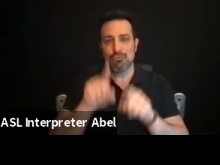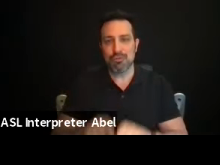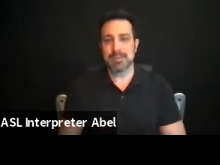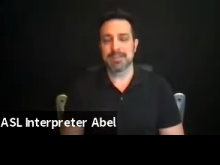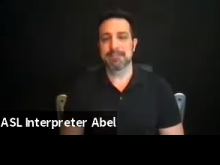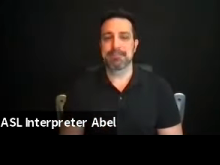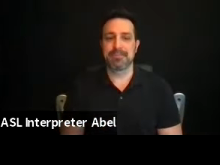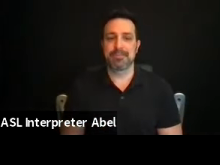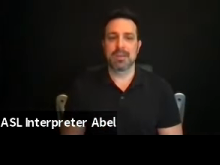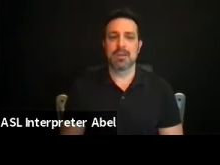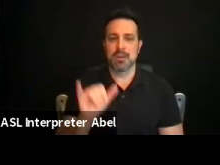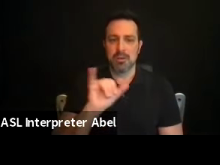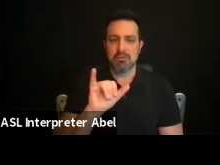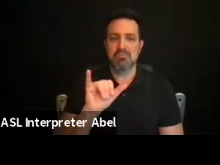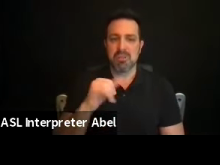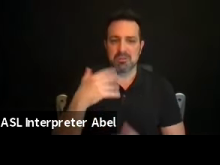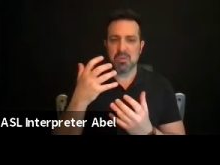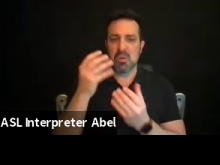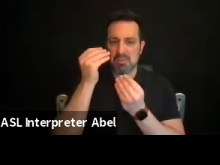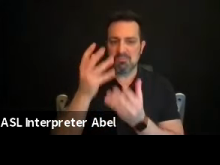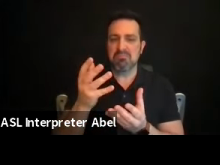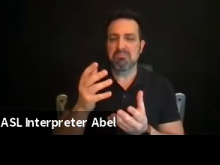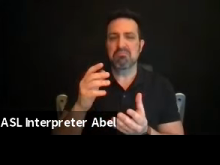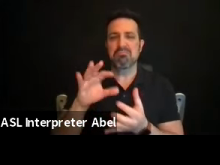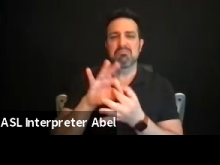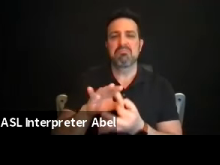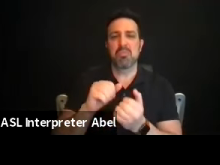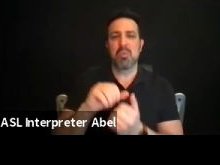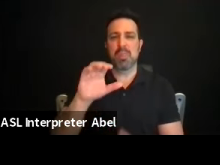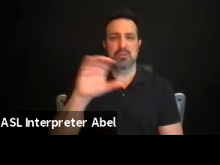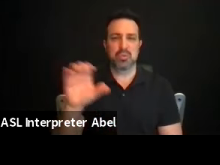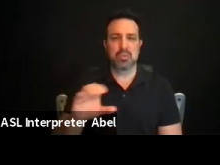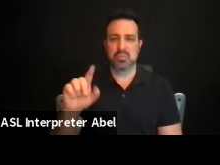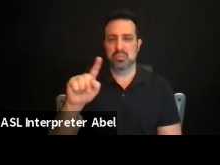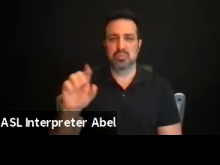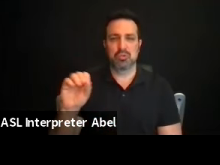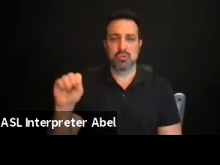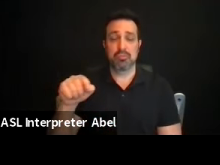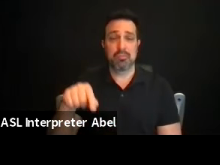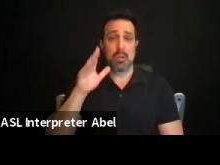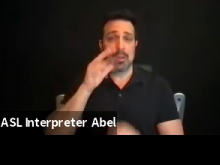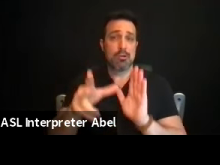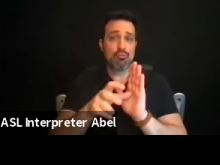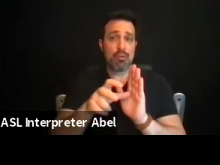to it. And thank you for your willing to honor the space